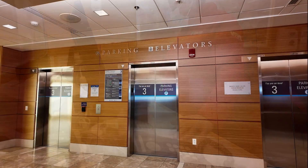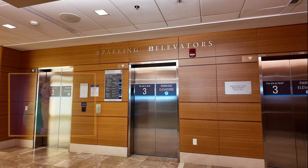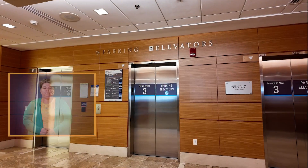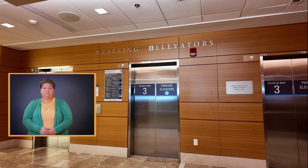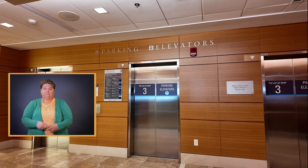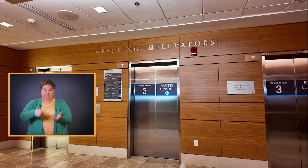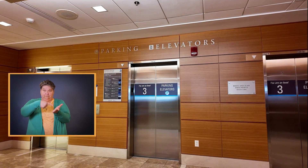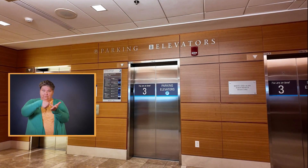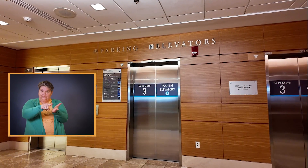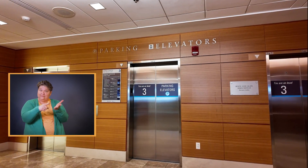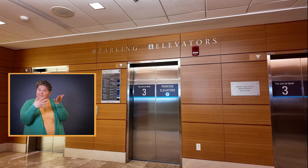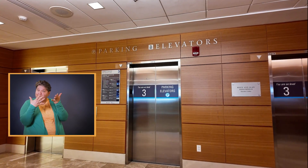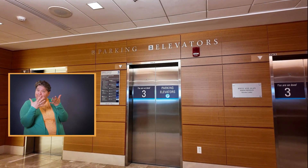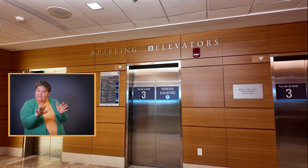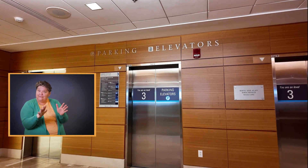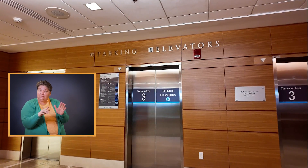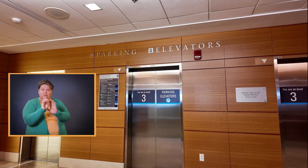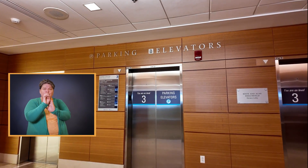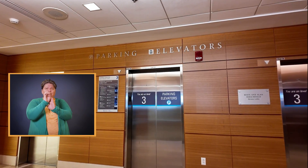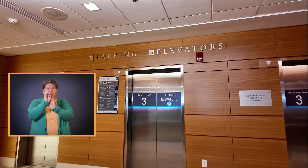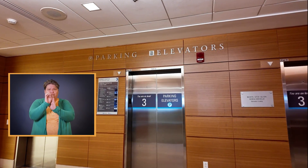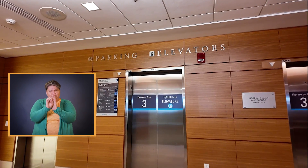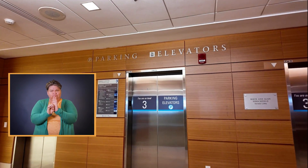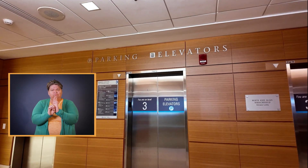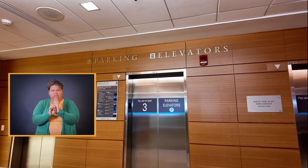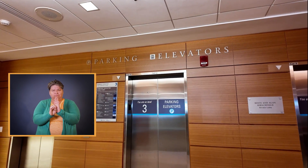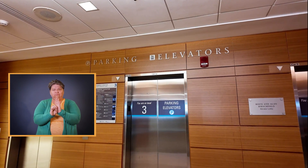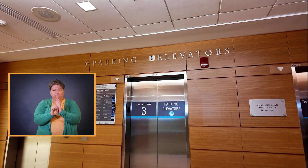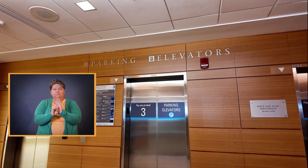After paying, take the parking elevators on floor 1,